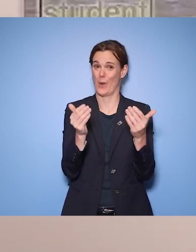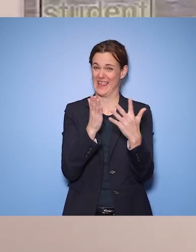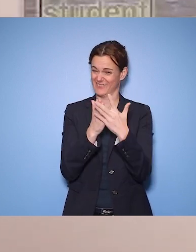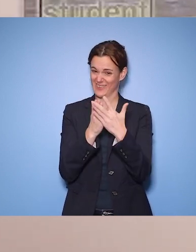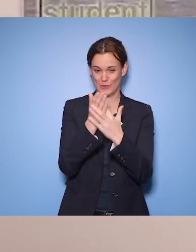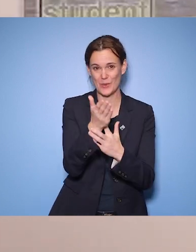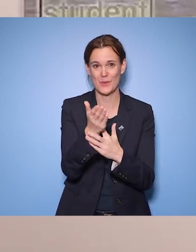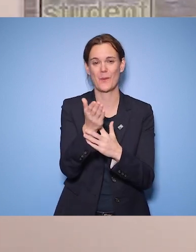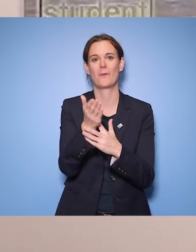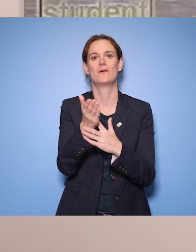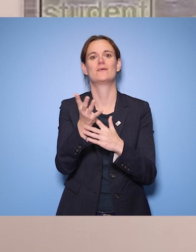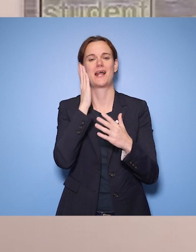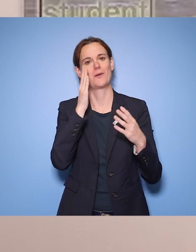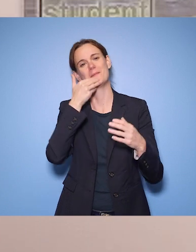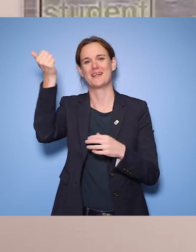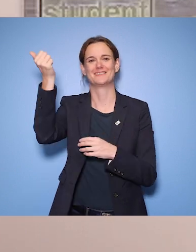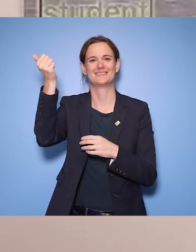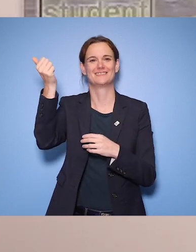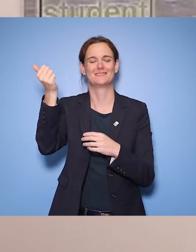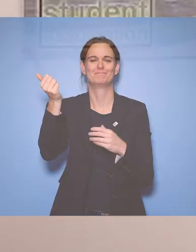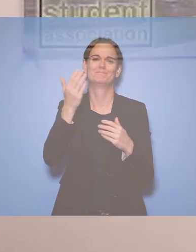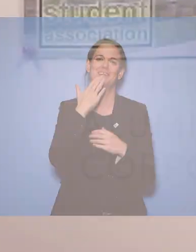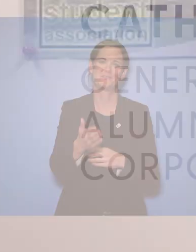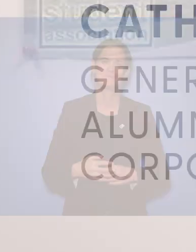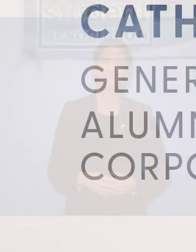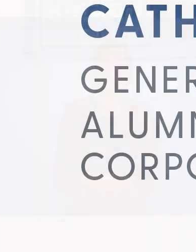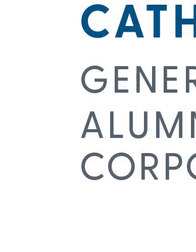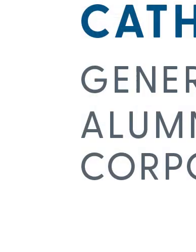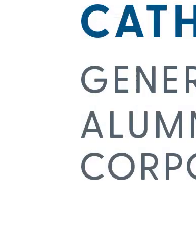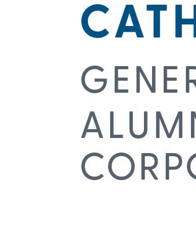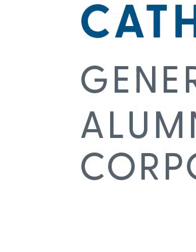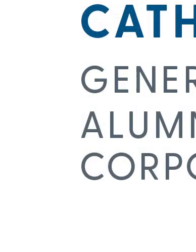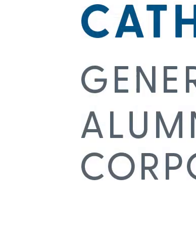you never know where it will lead. Thank you.